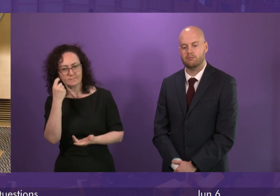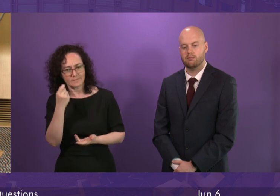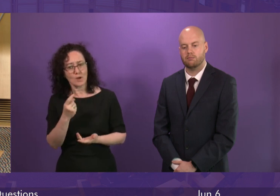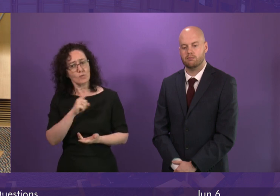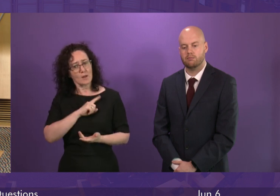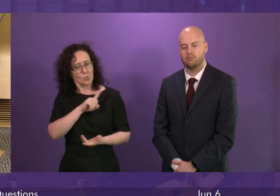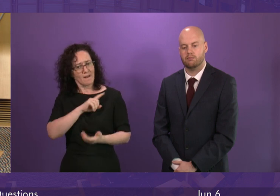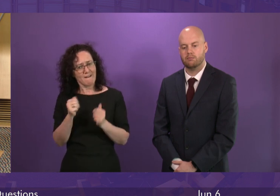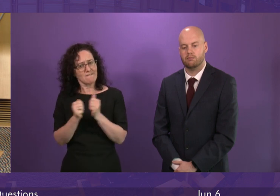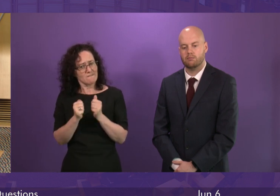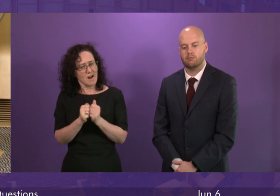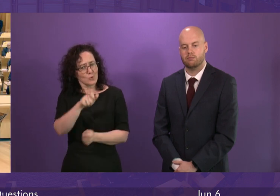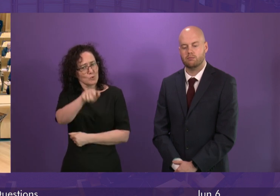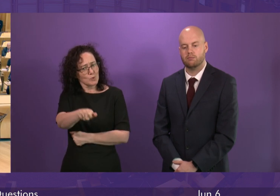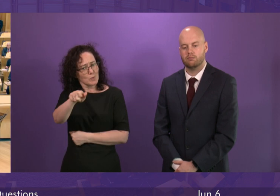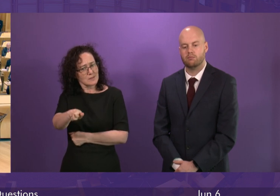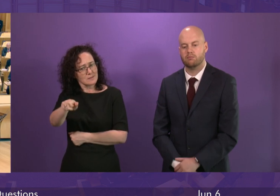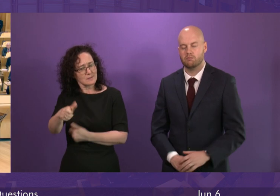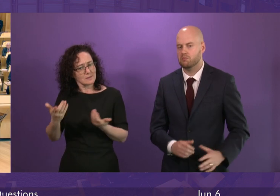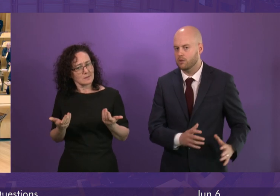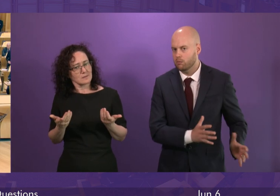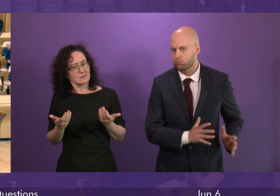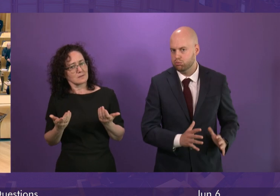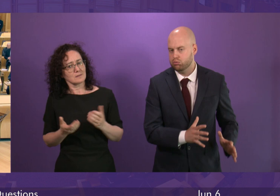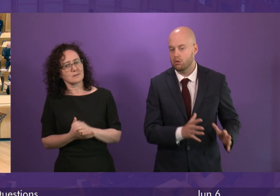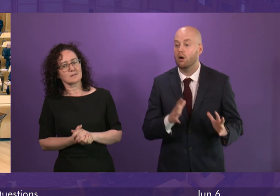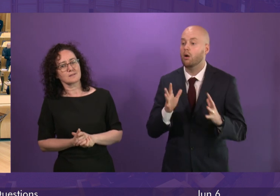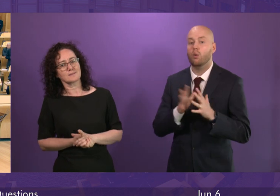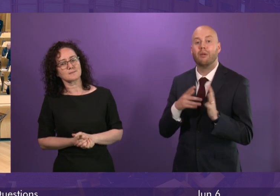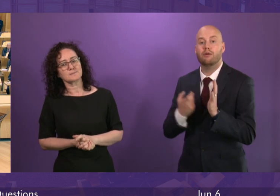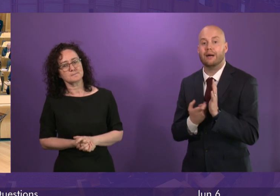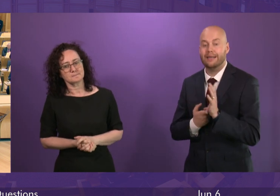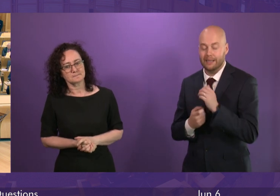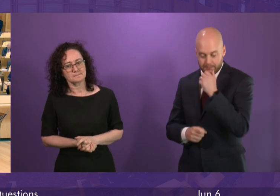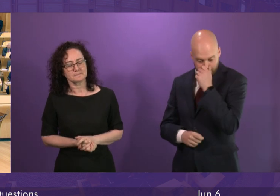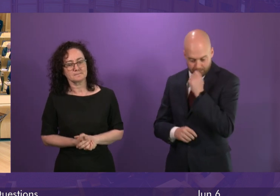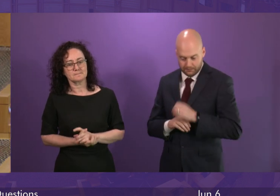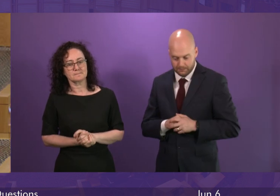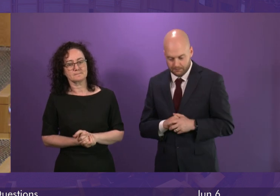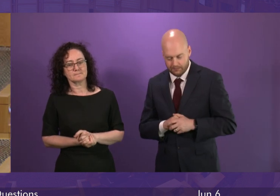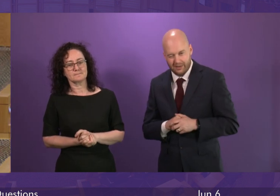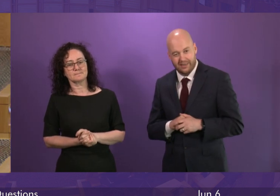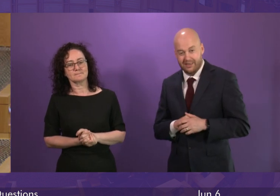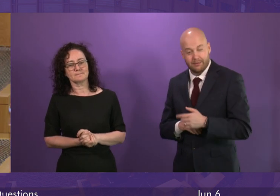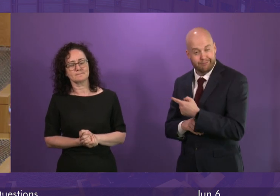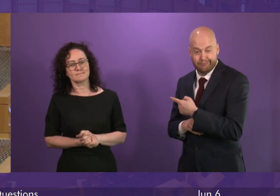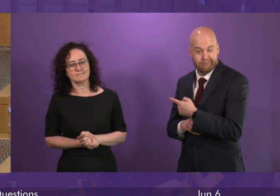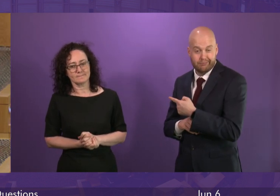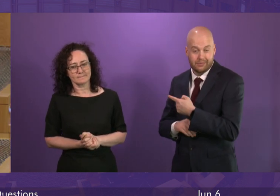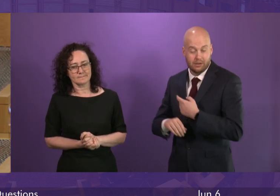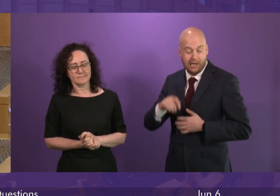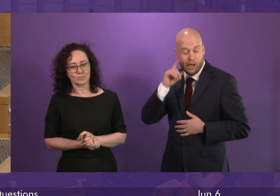people around Scotland. Willie Rennie: John Swinney is ignoring the evidence again; he